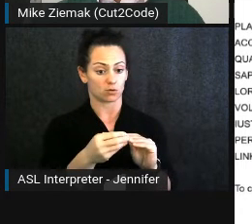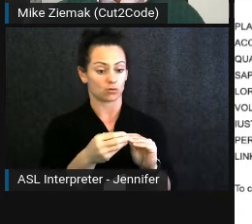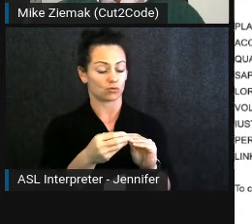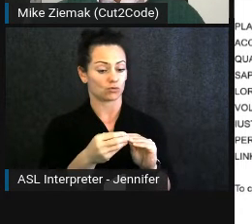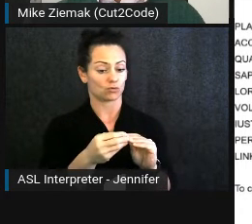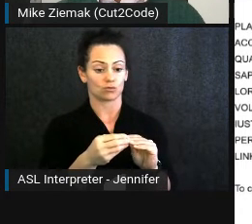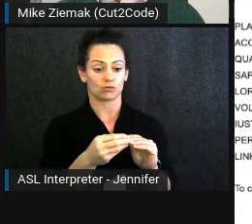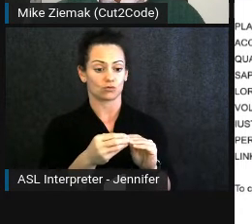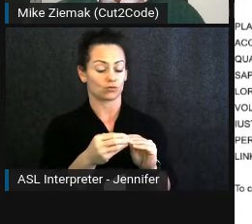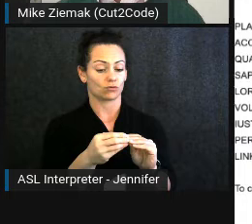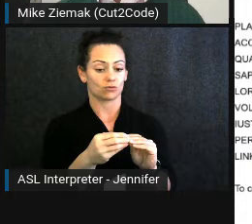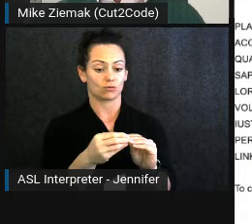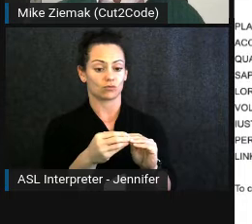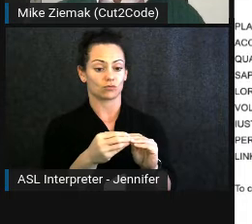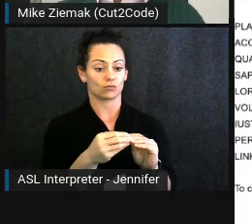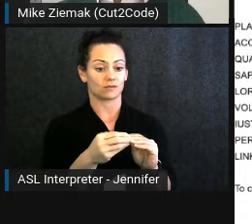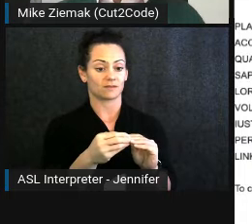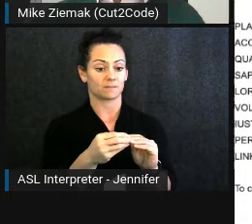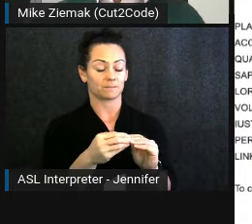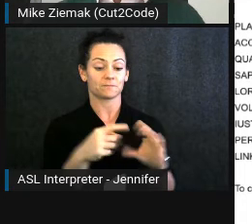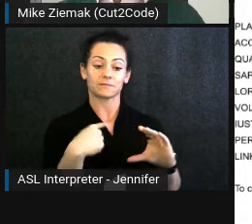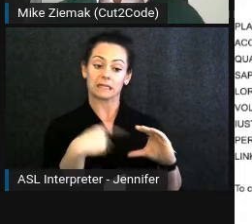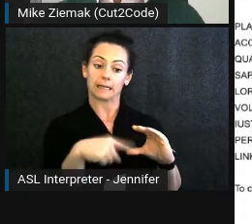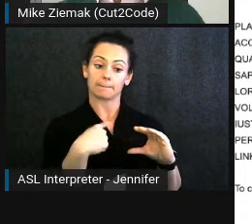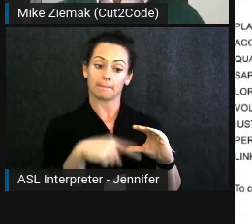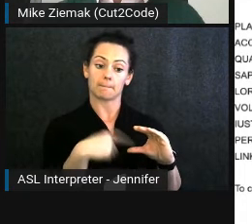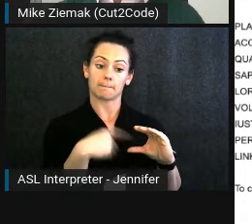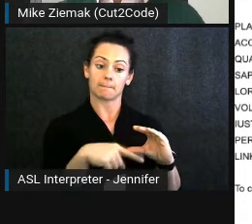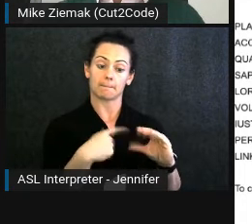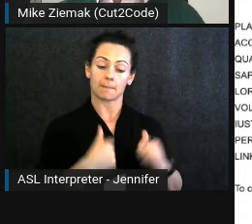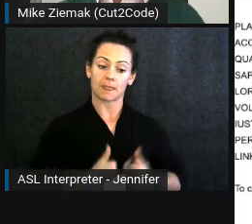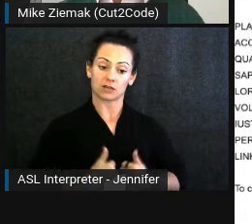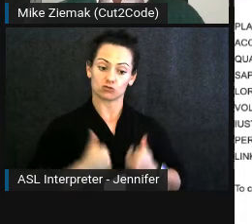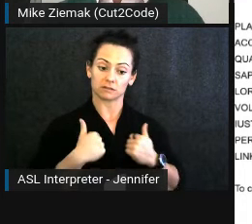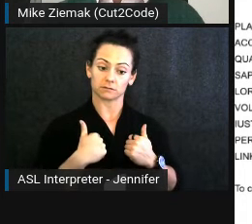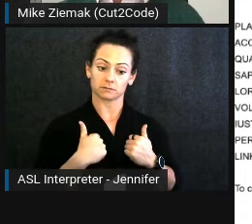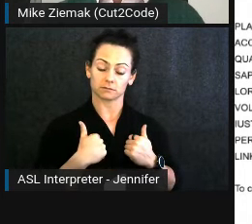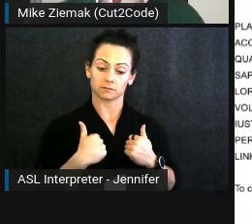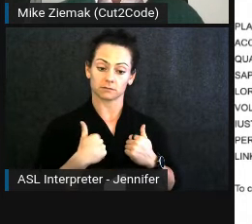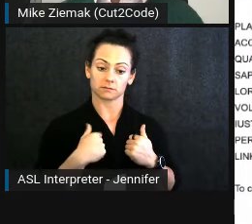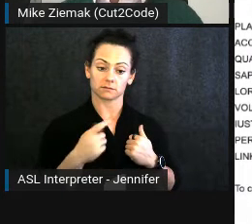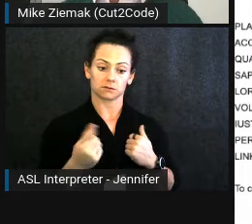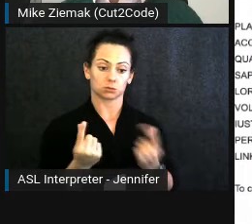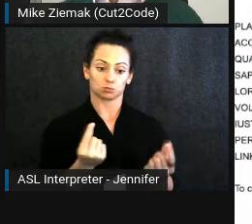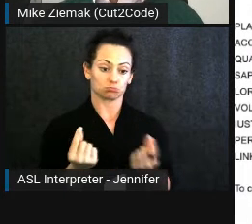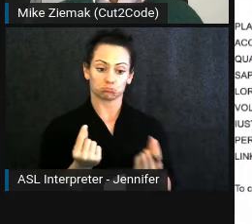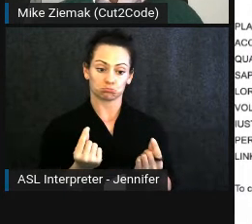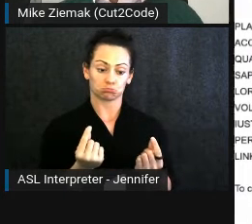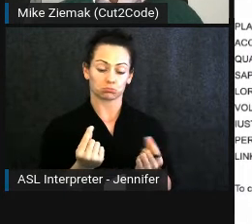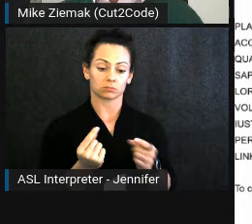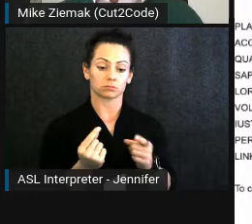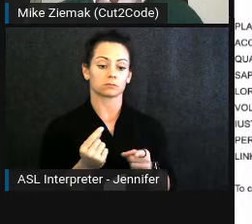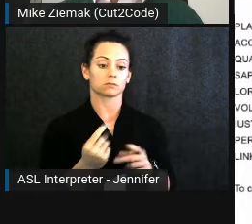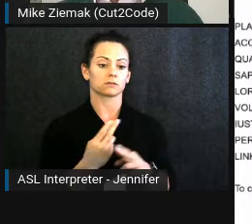The email addresses, we need to make sure that they are using the mailto: